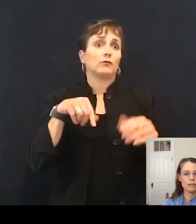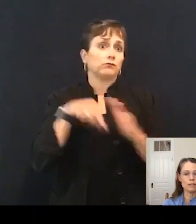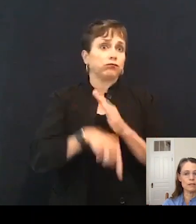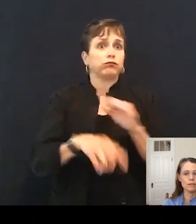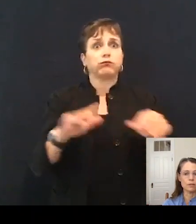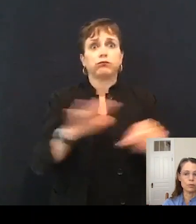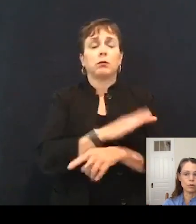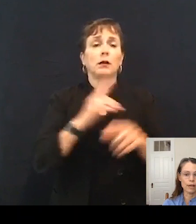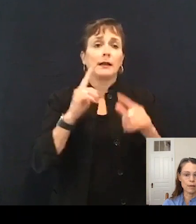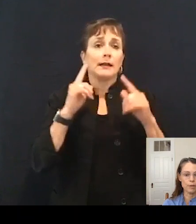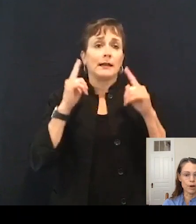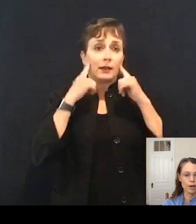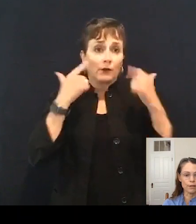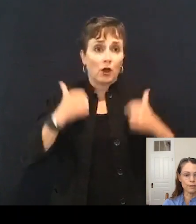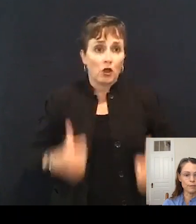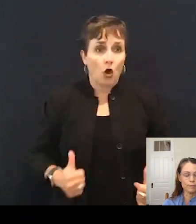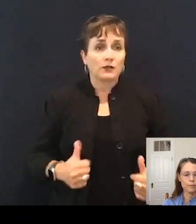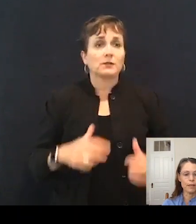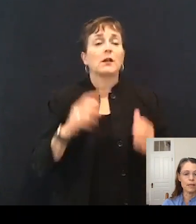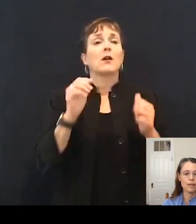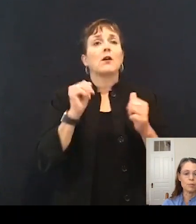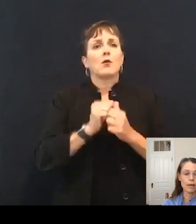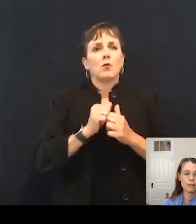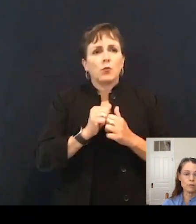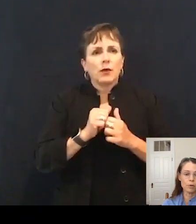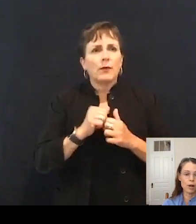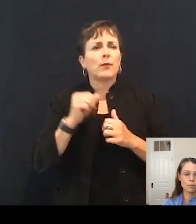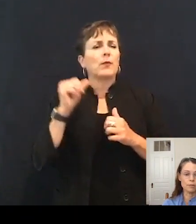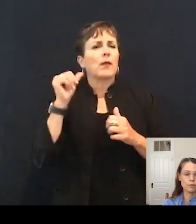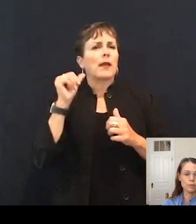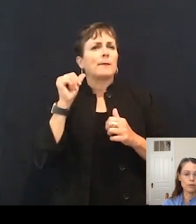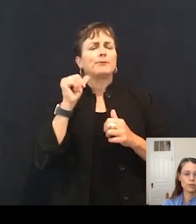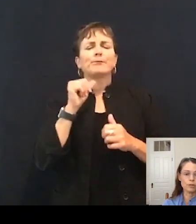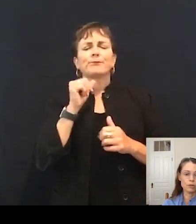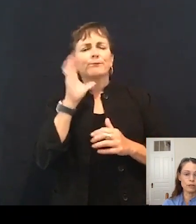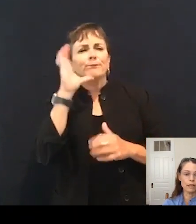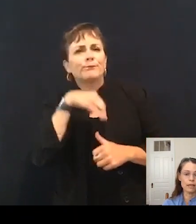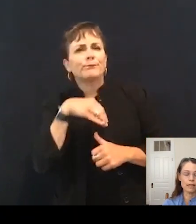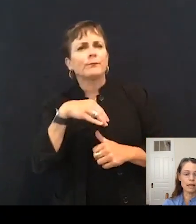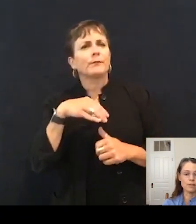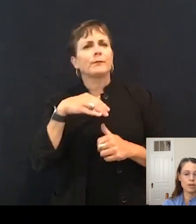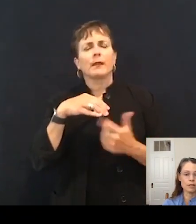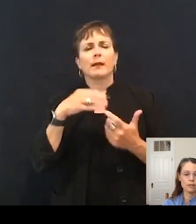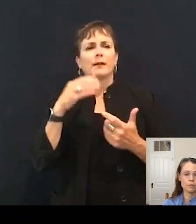ABRs, balance problems with circling and head tossing behaviour,